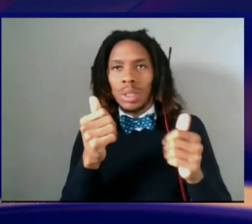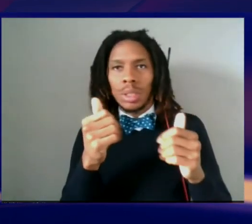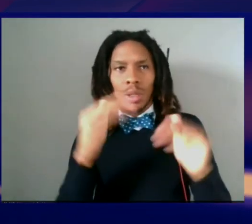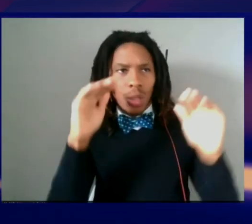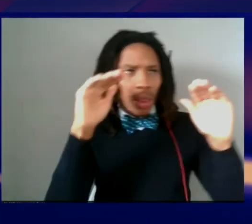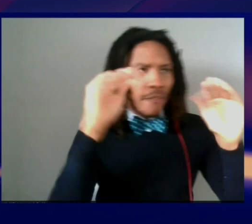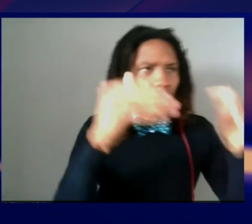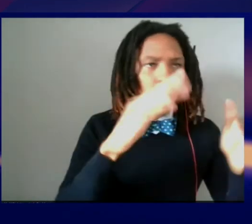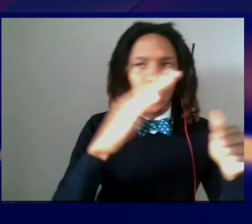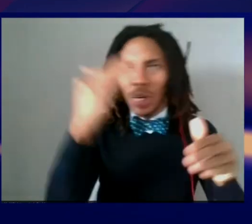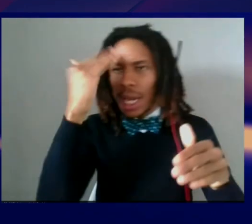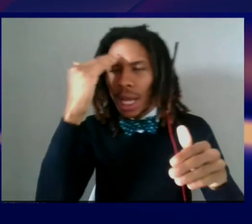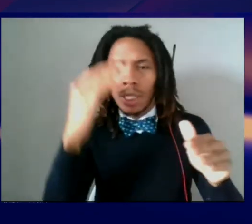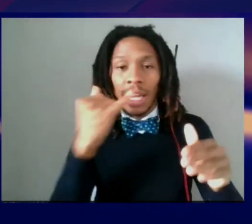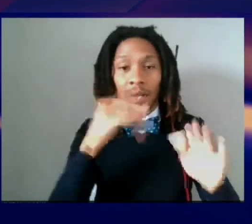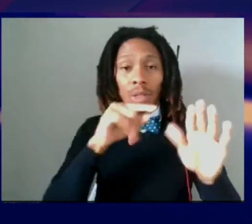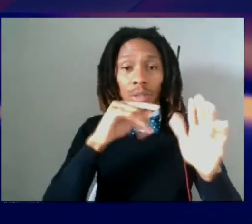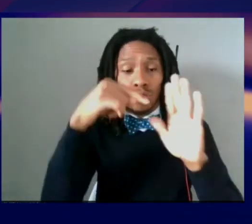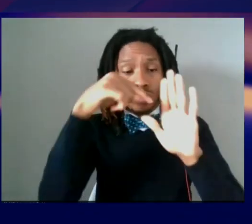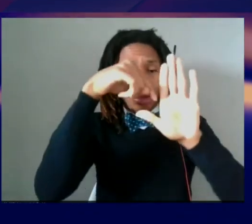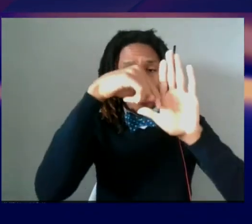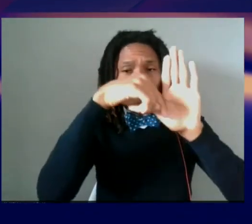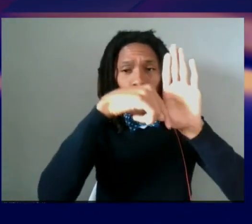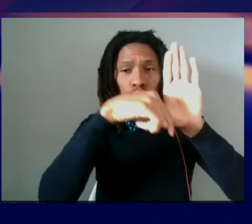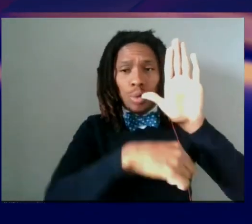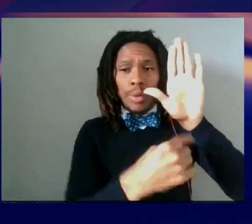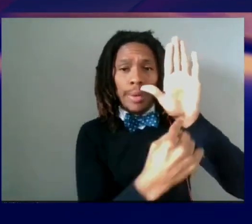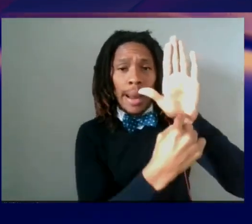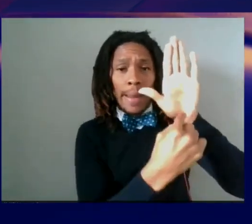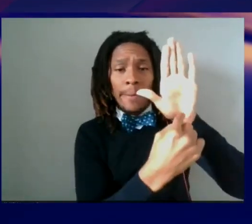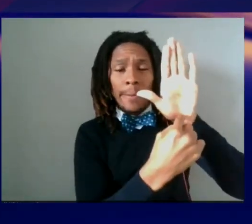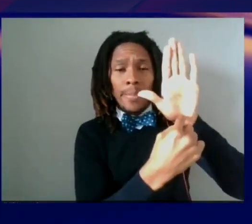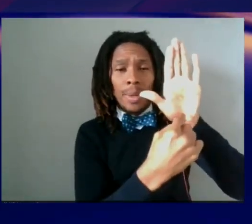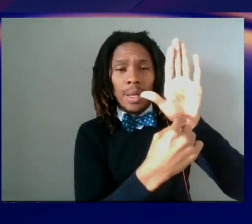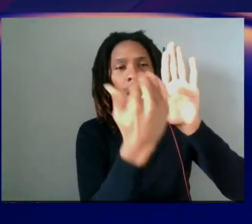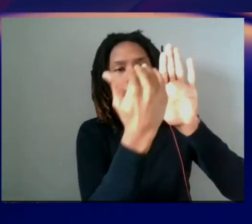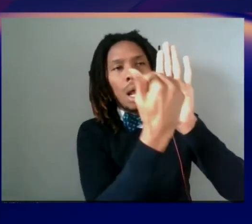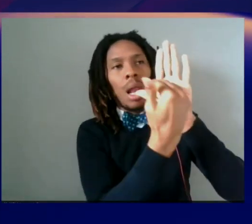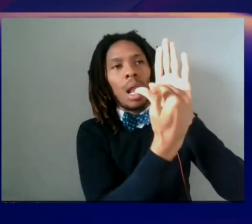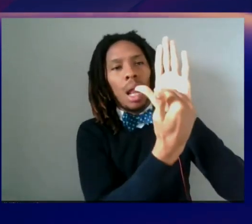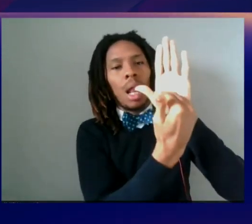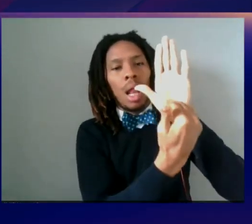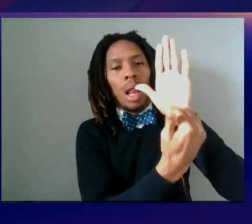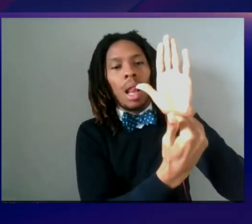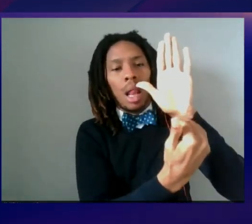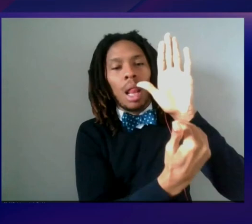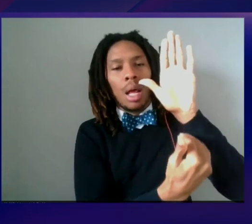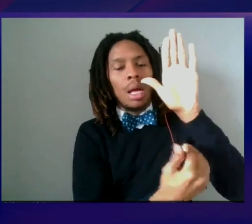And if we scroll down to the very bottom, past all the domains which is chalk full of a ton of information, by the way,